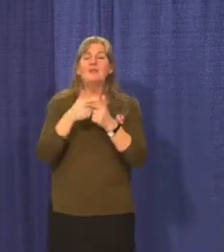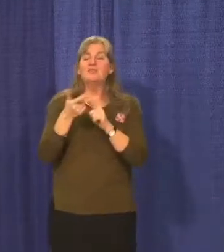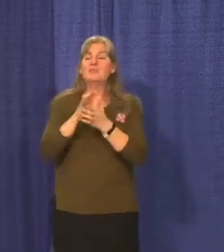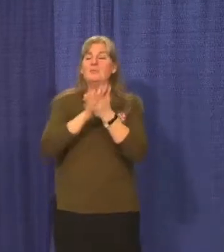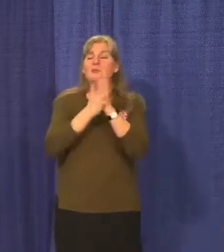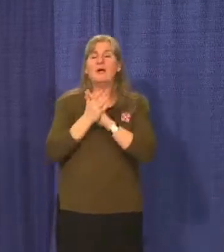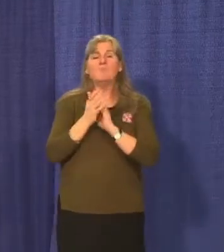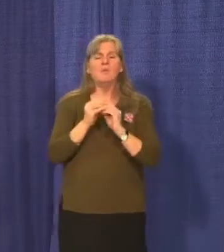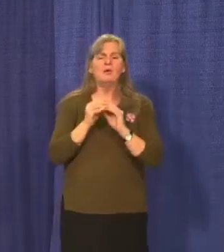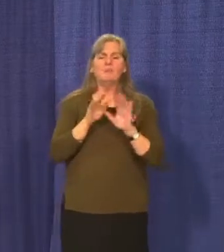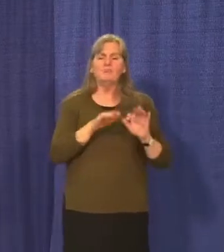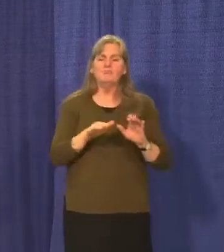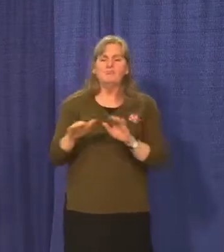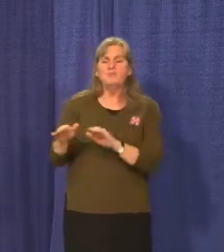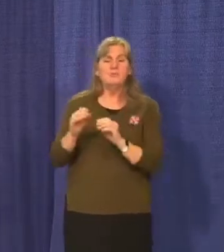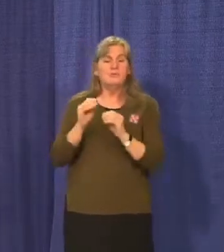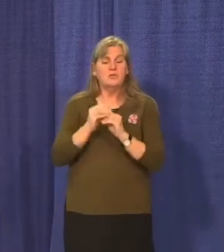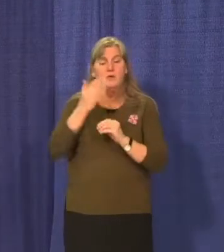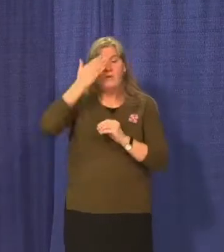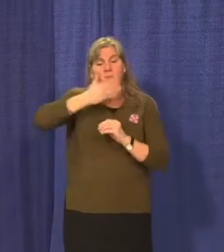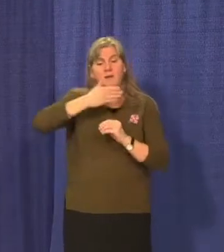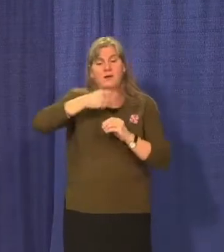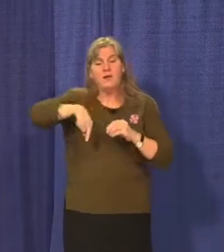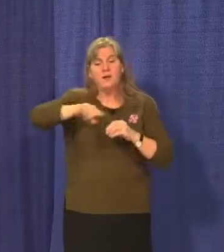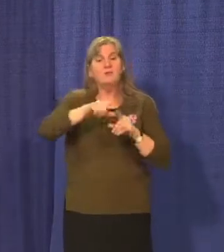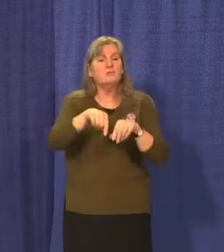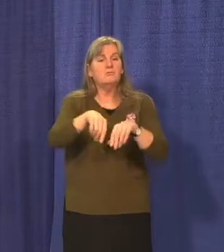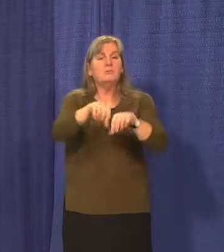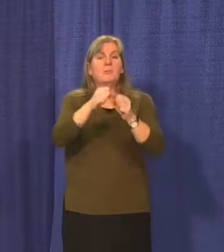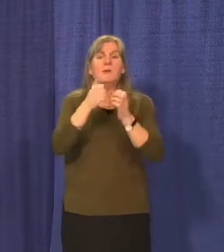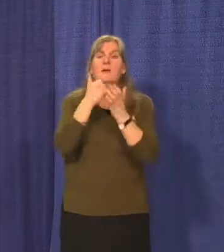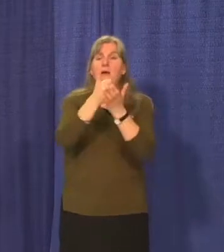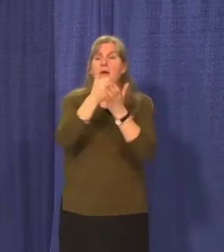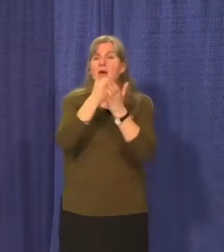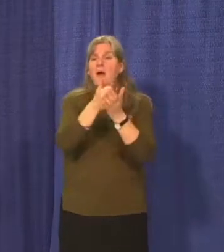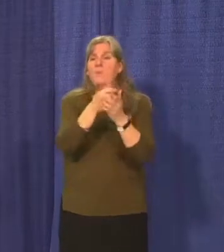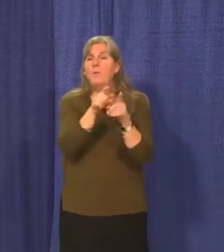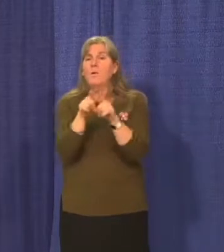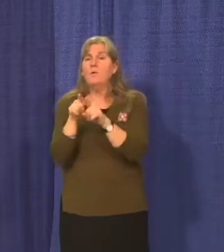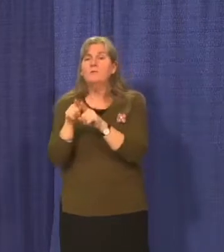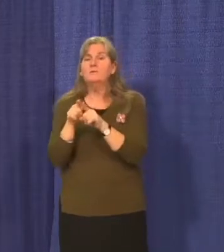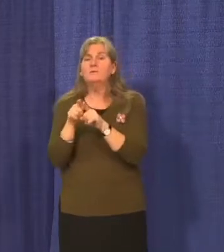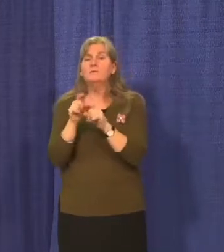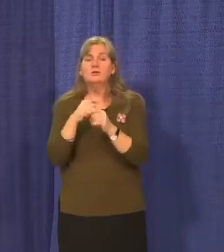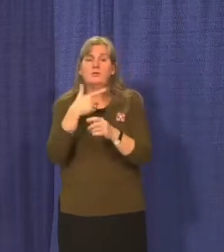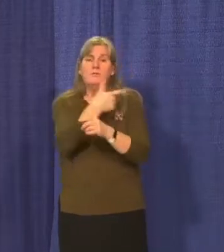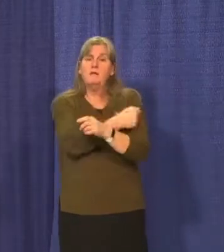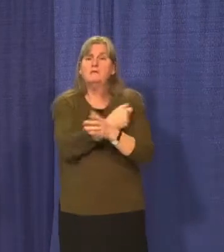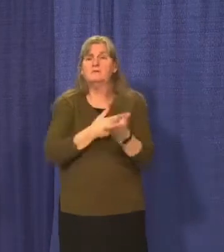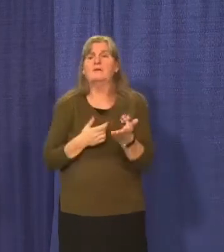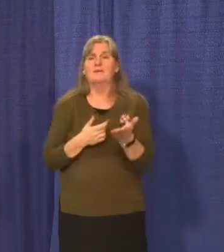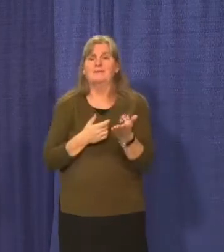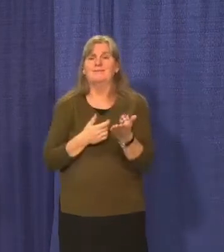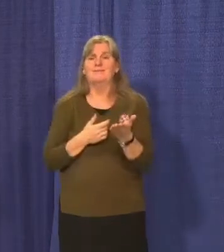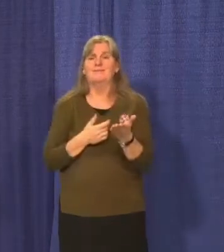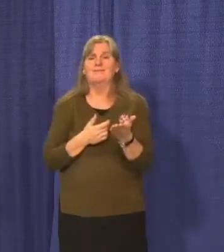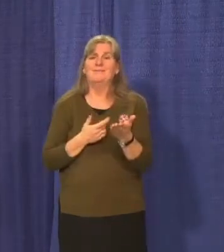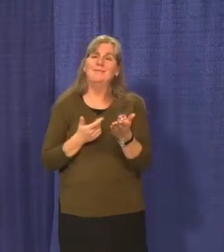started to slow down a bit, at the front and she ended up helping as well to vaccinate.